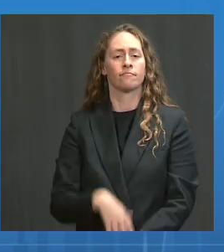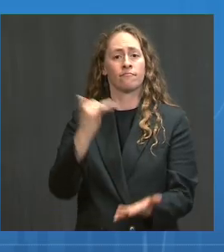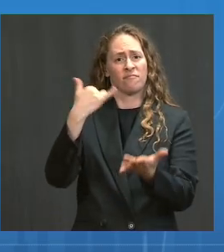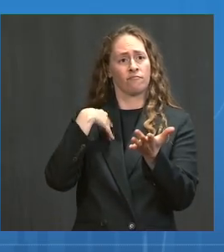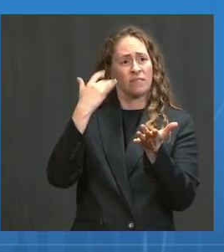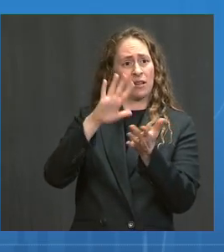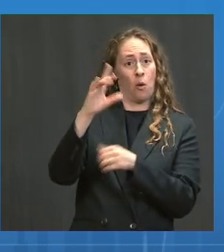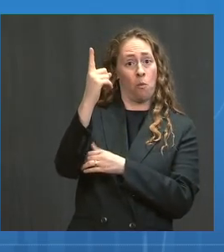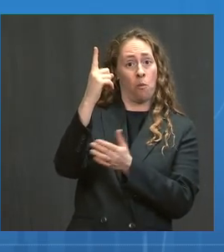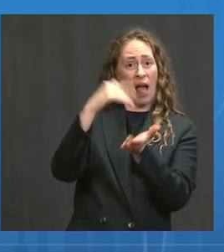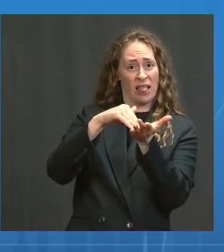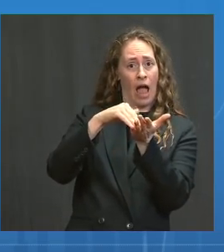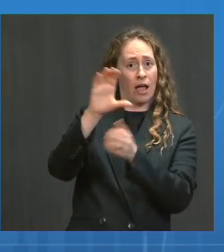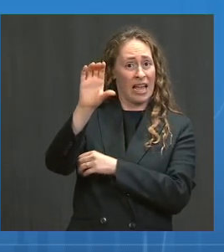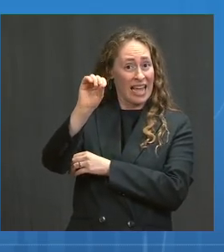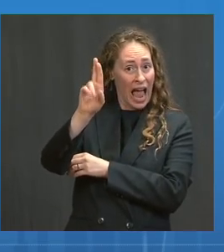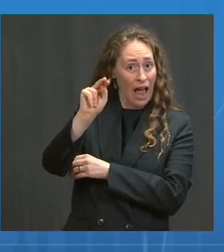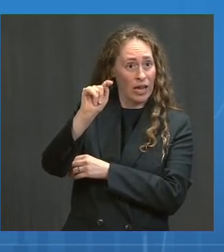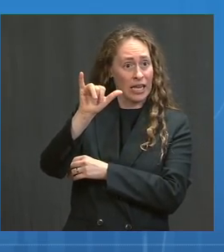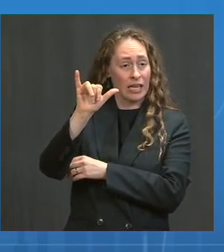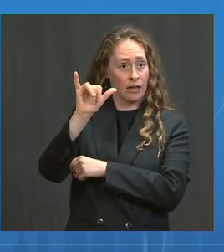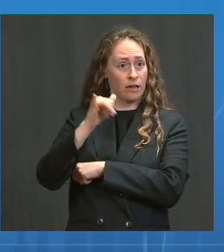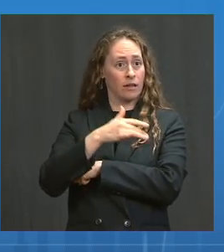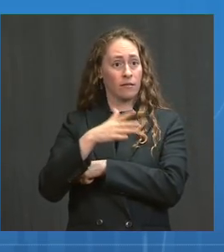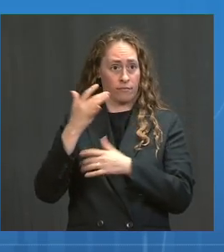have vaccination coverage of less than 30 percent.